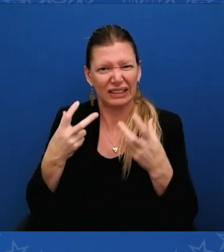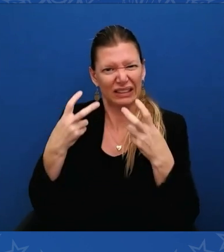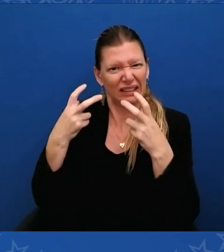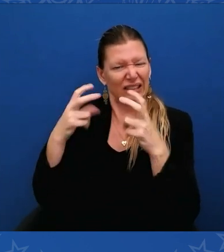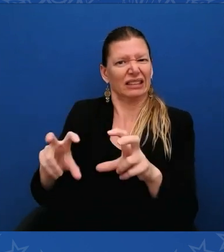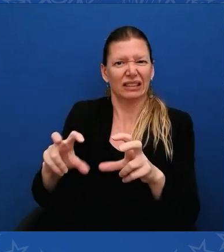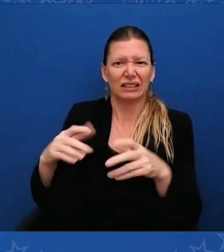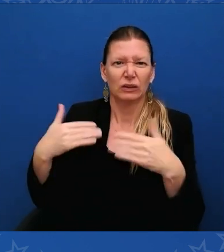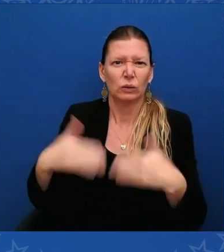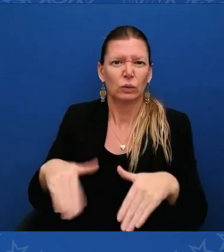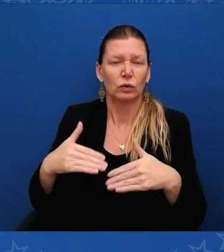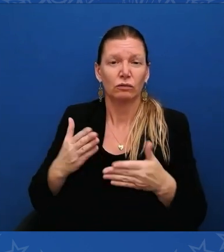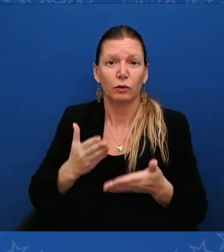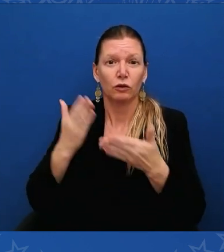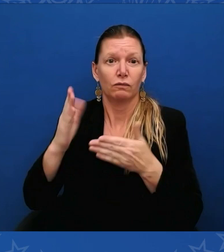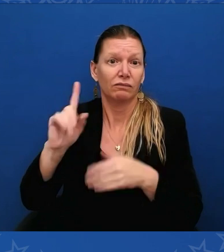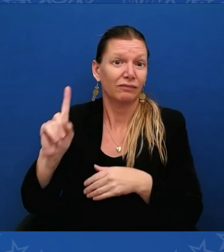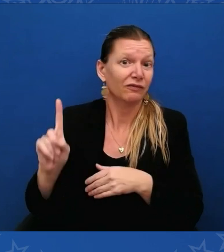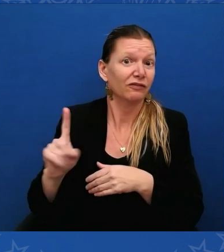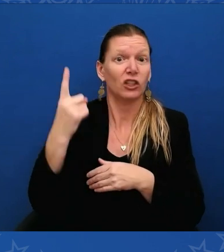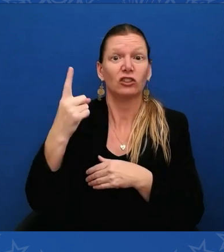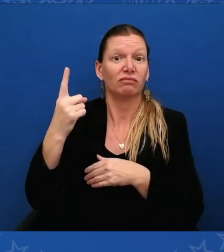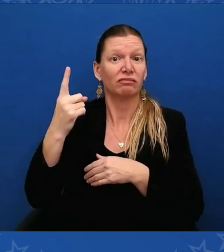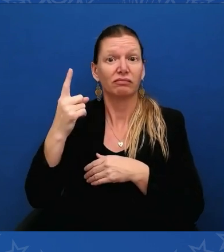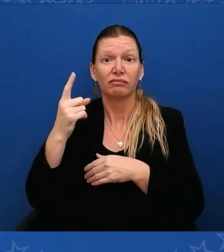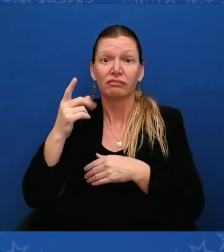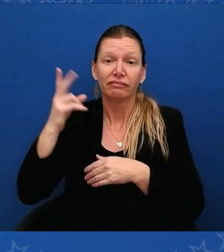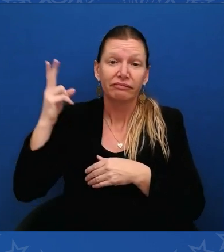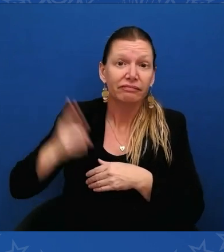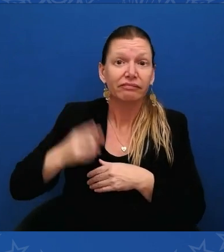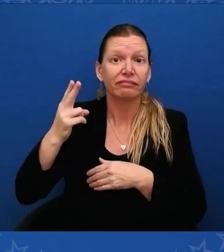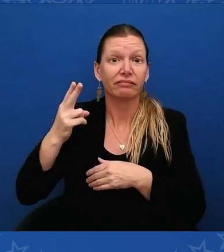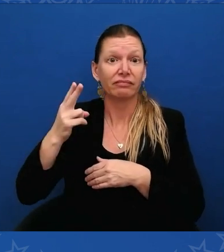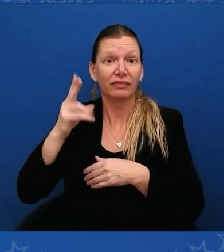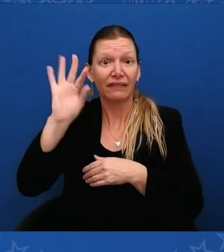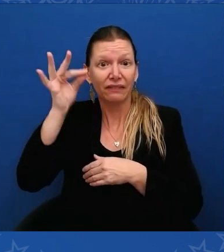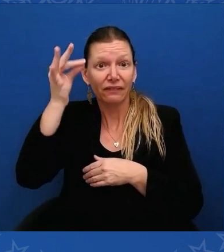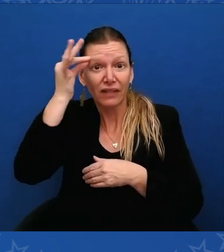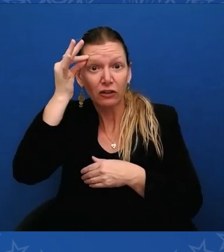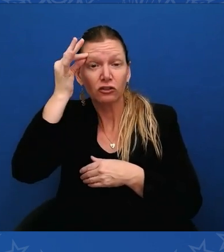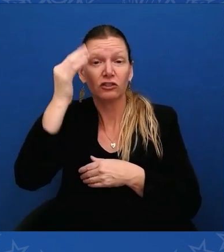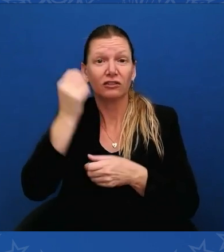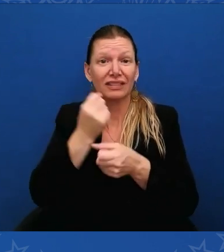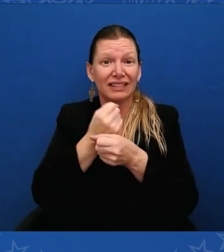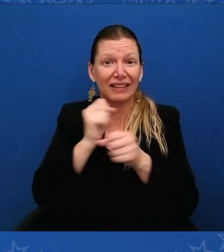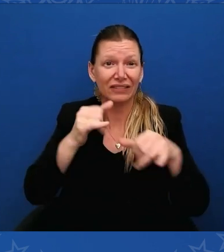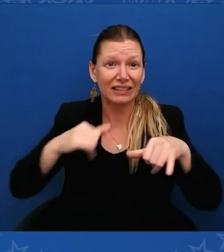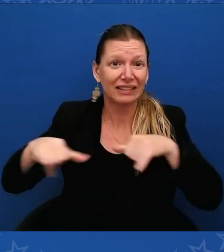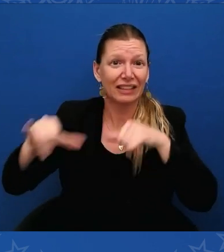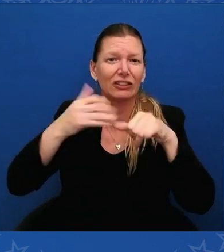to protect 36 million workers from extreme heat on the job, many of them Latino workers.